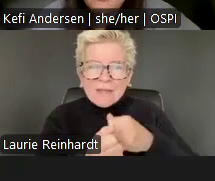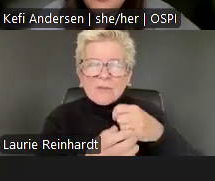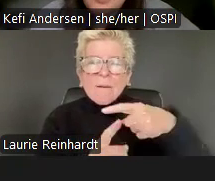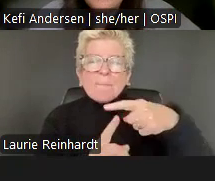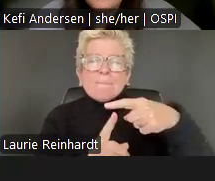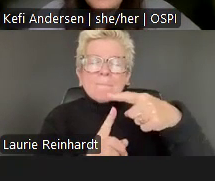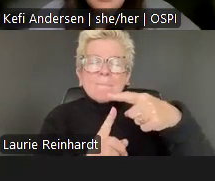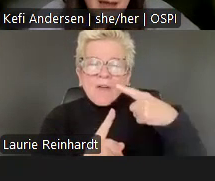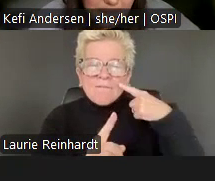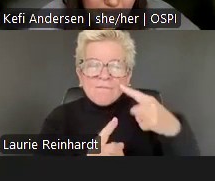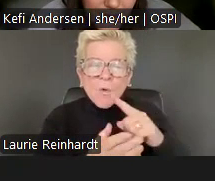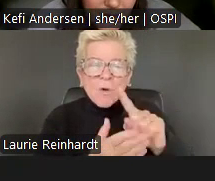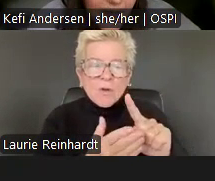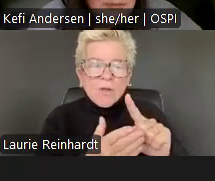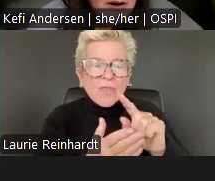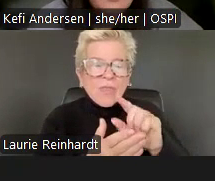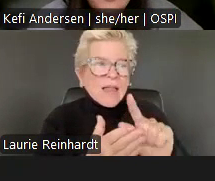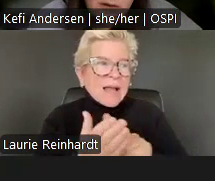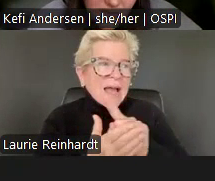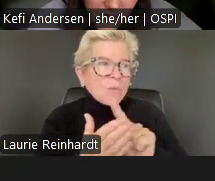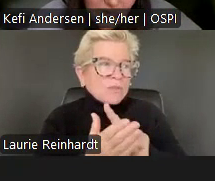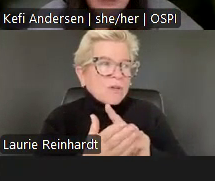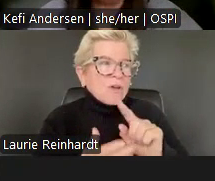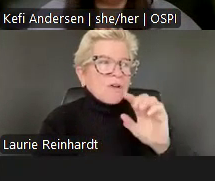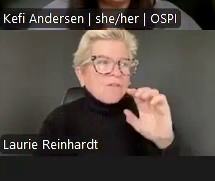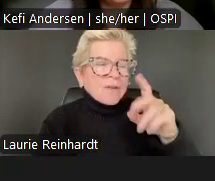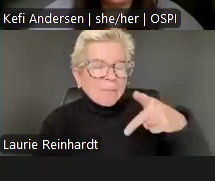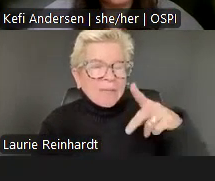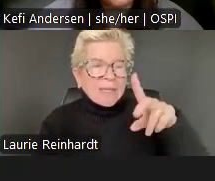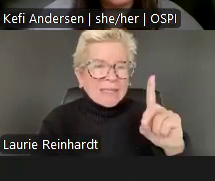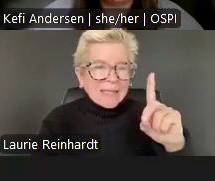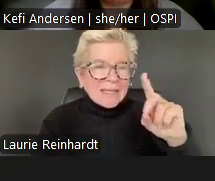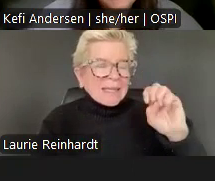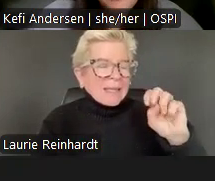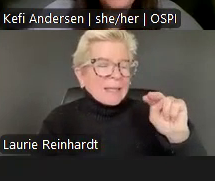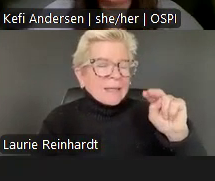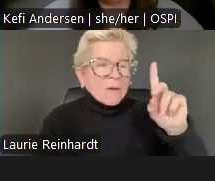except for, I'm sorry, if you watch the video later you do not have to register in PD enroller,